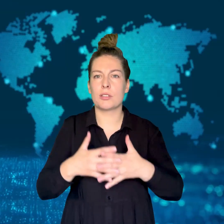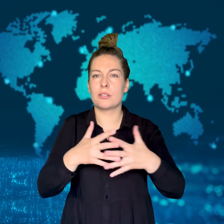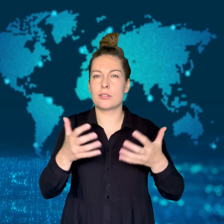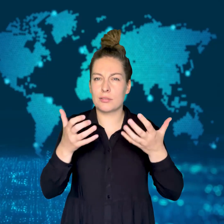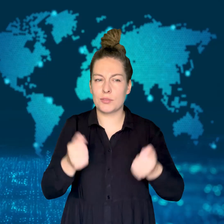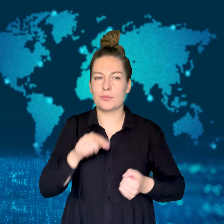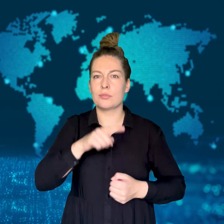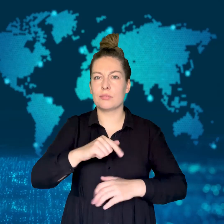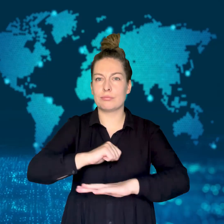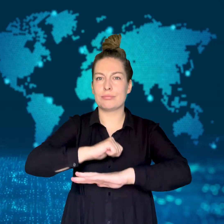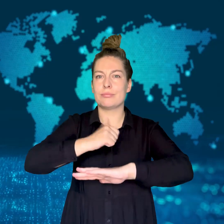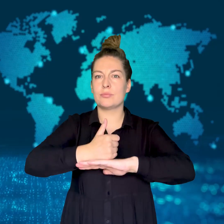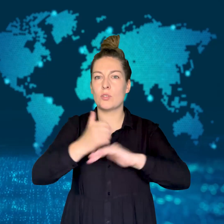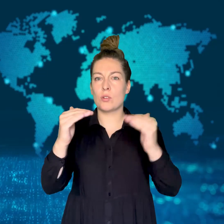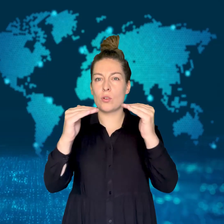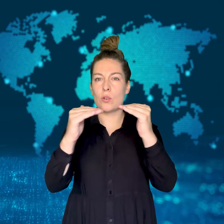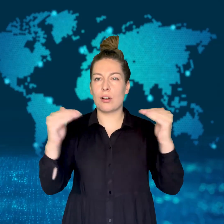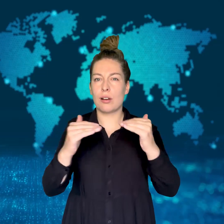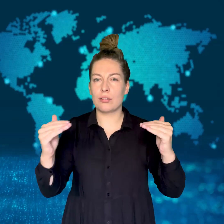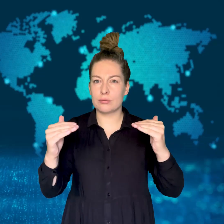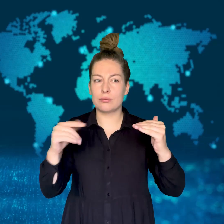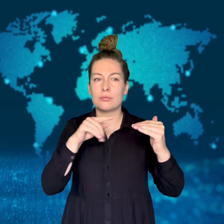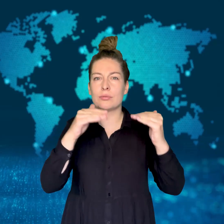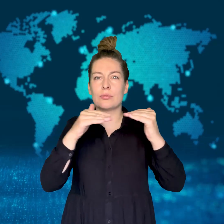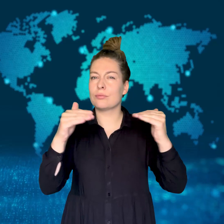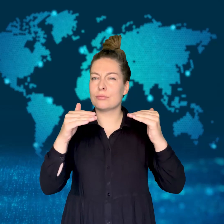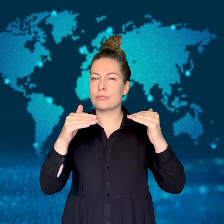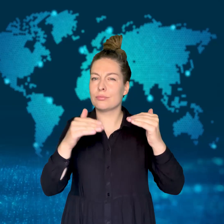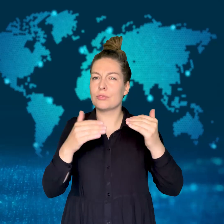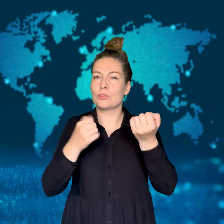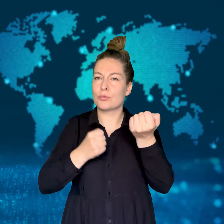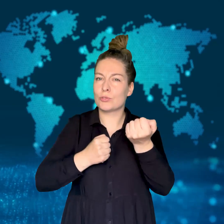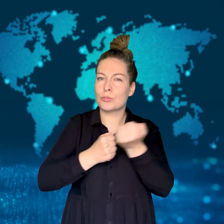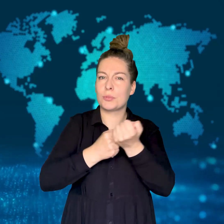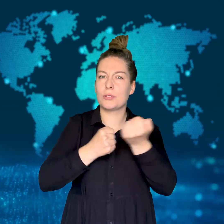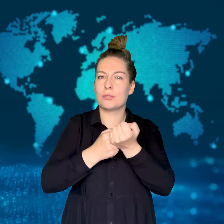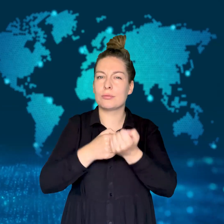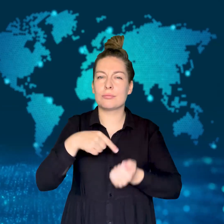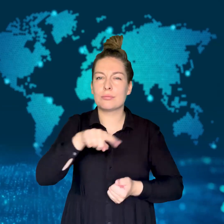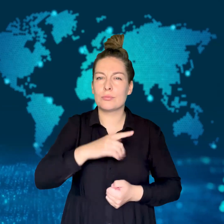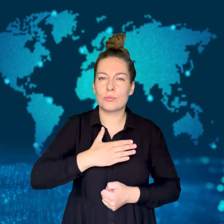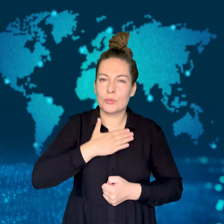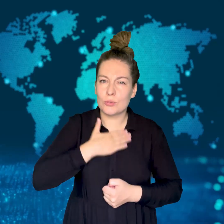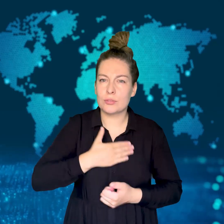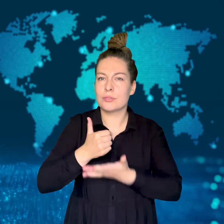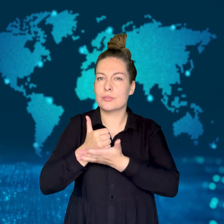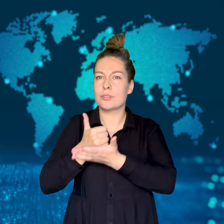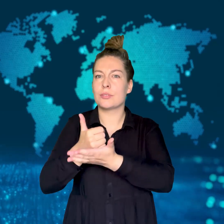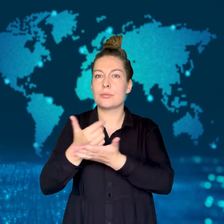[MONIKA]: A United States-based charity trying to help trafficked children